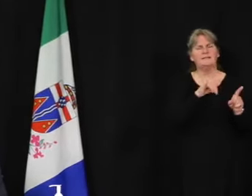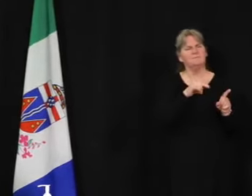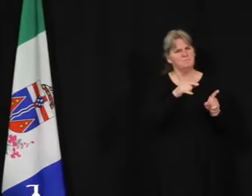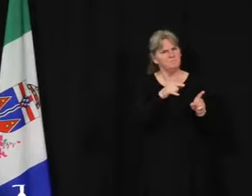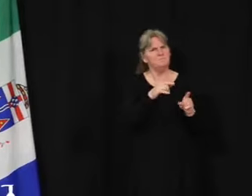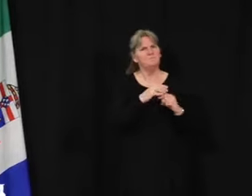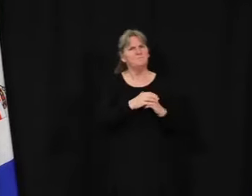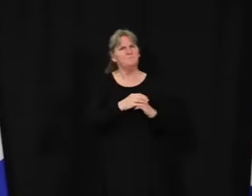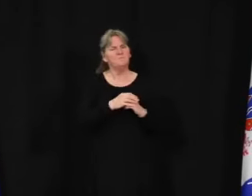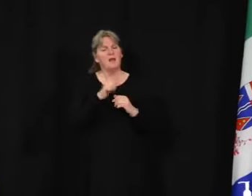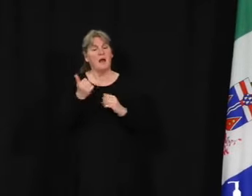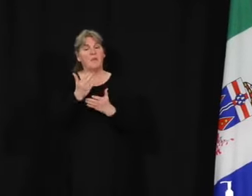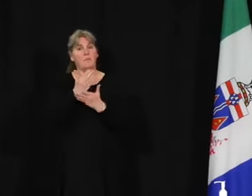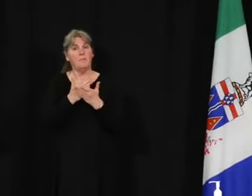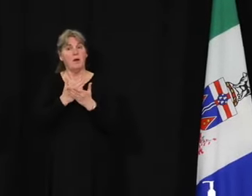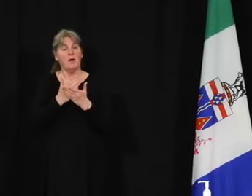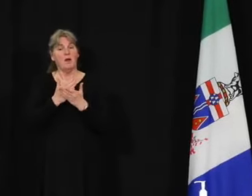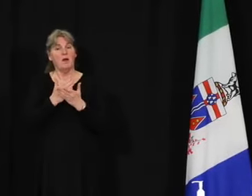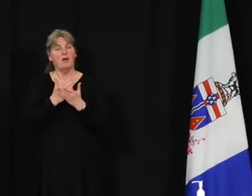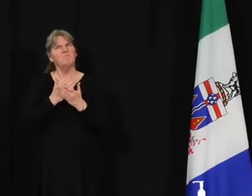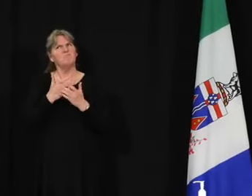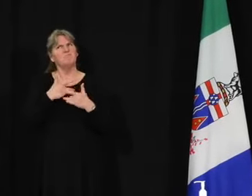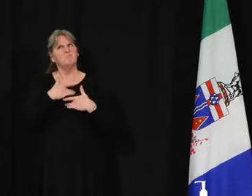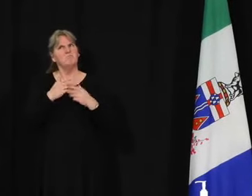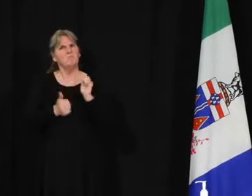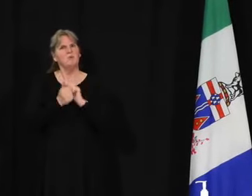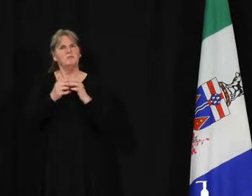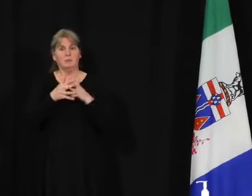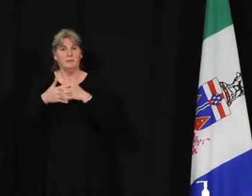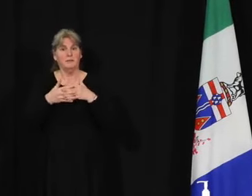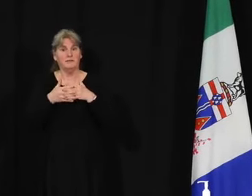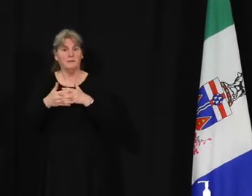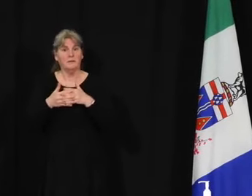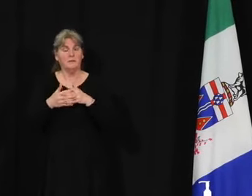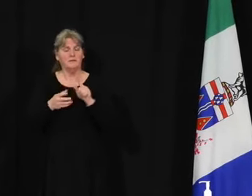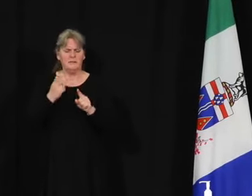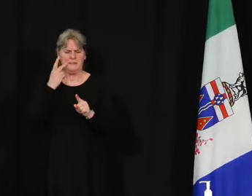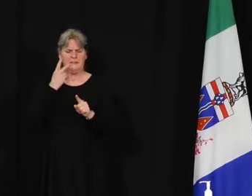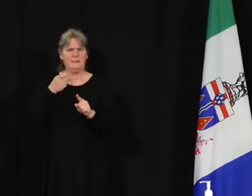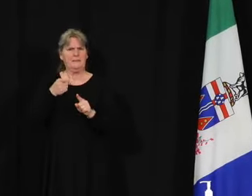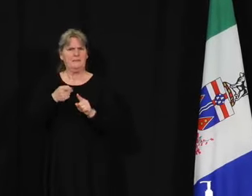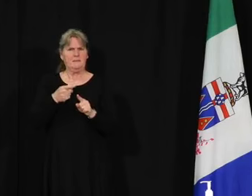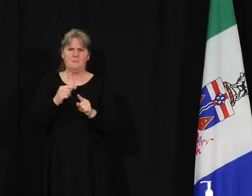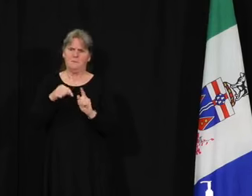We have seen in other jurisdictions, largely in the United States, some pretty